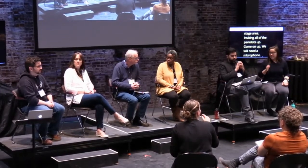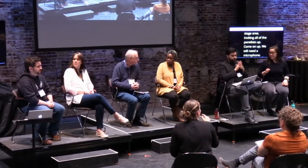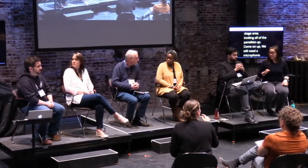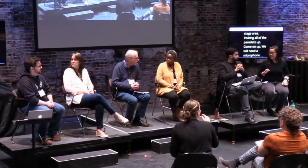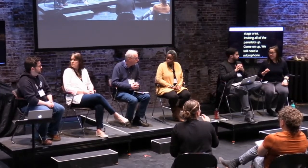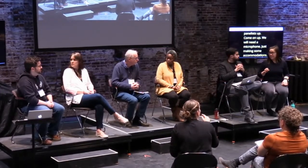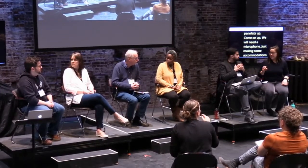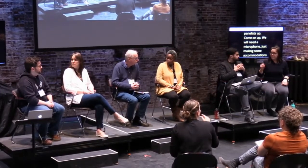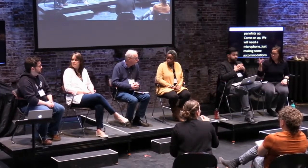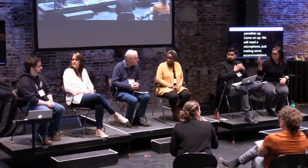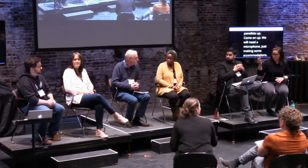Please stand by.